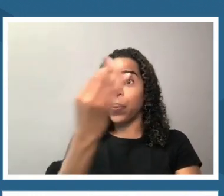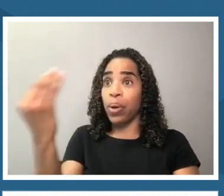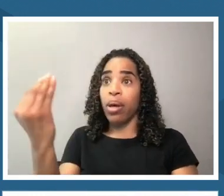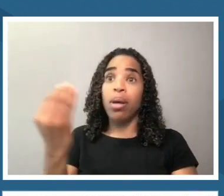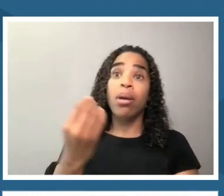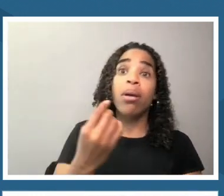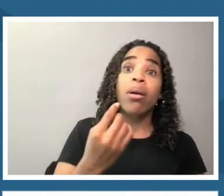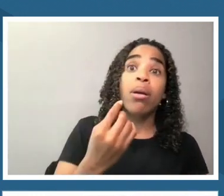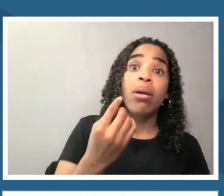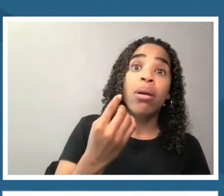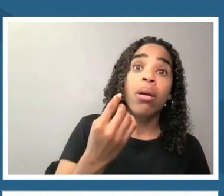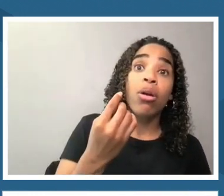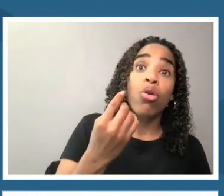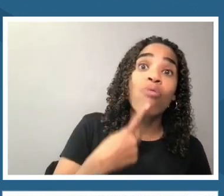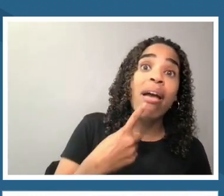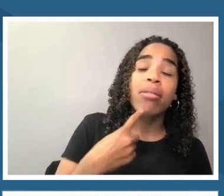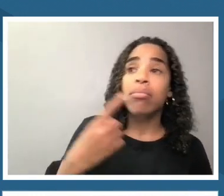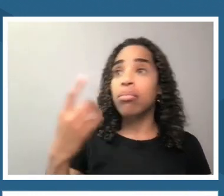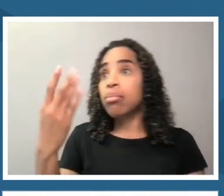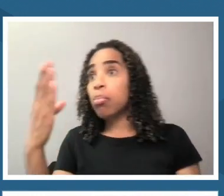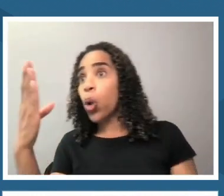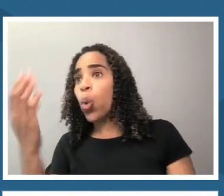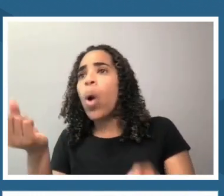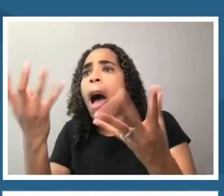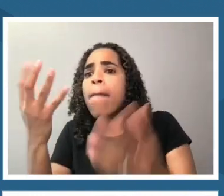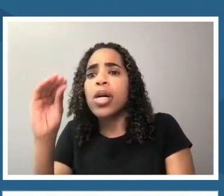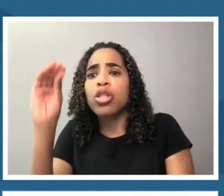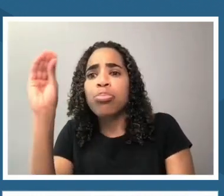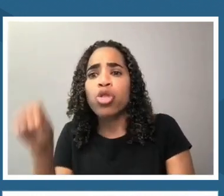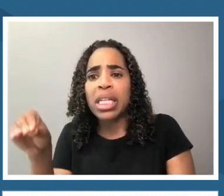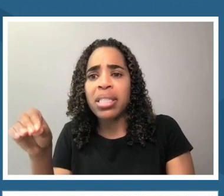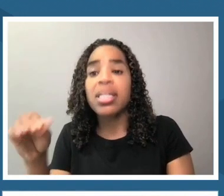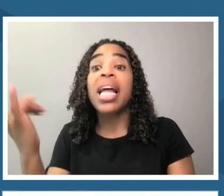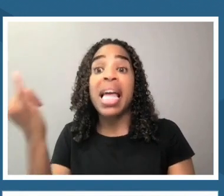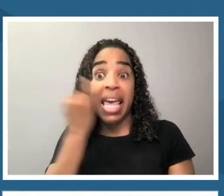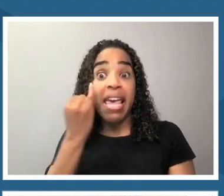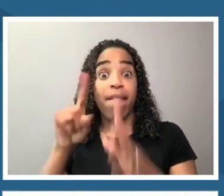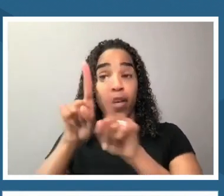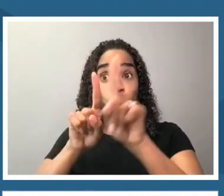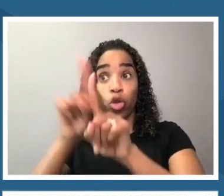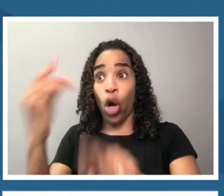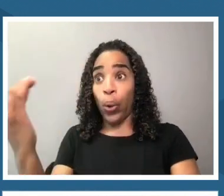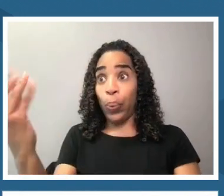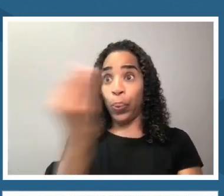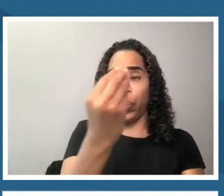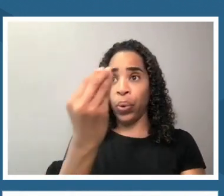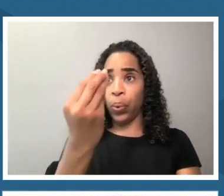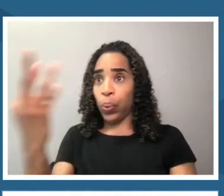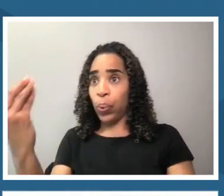towards the red and if the star is doing that what you